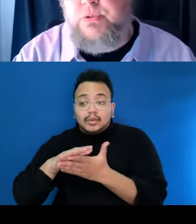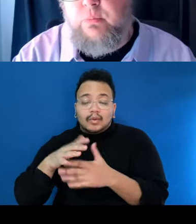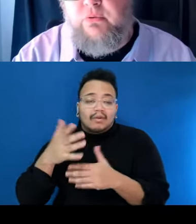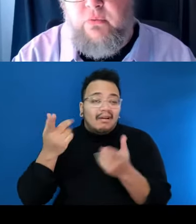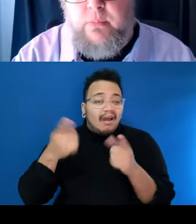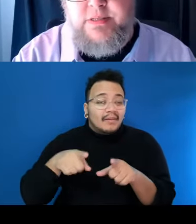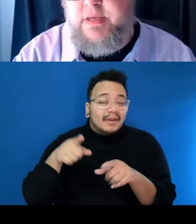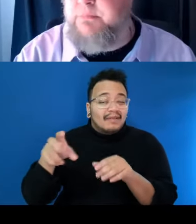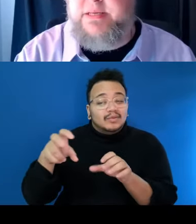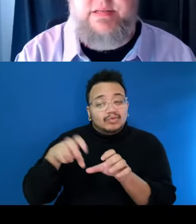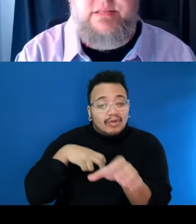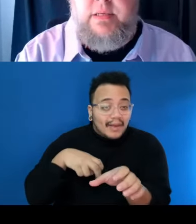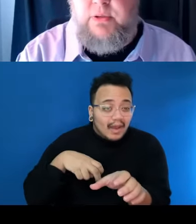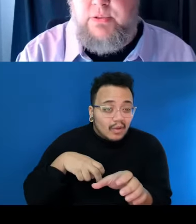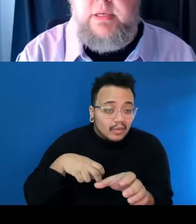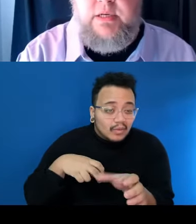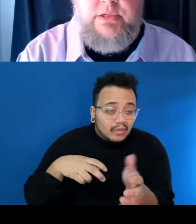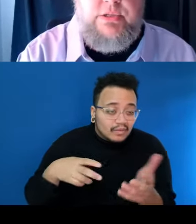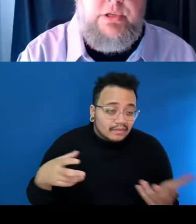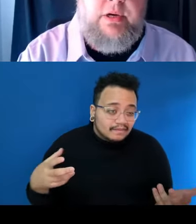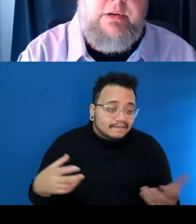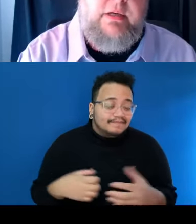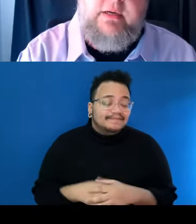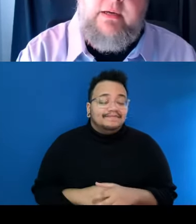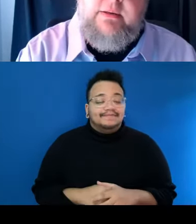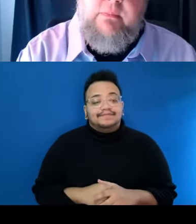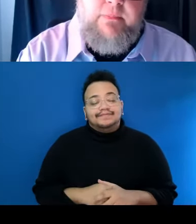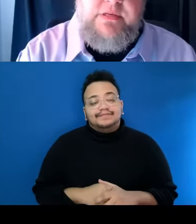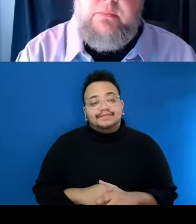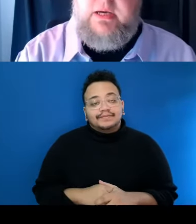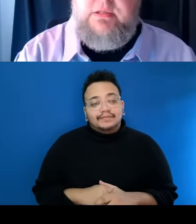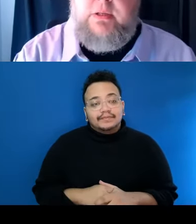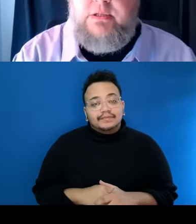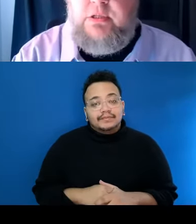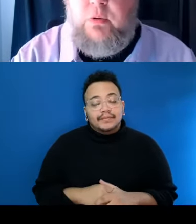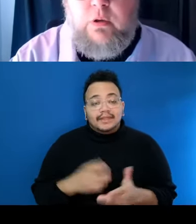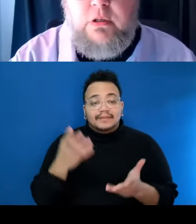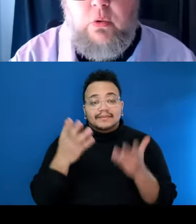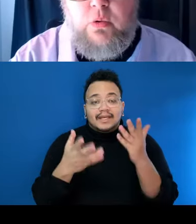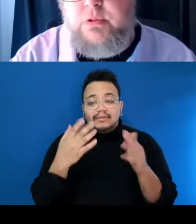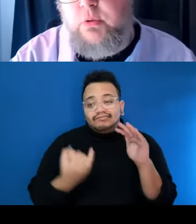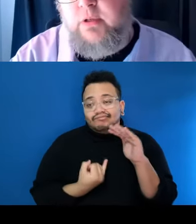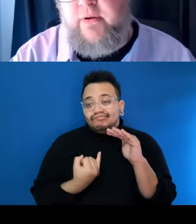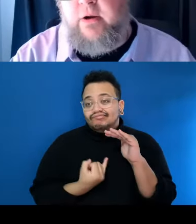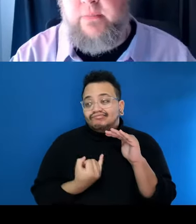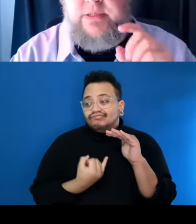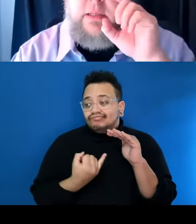or school performance. Again, based on some of those things that I just shared, there might be some isolation in work or school environments